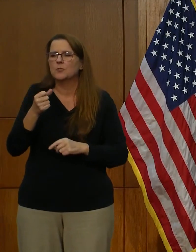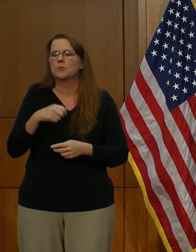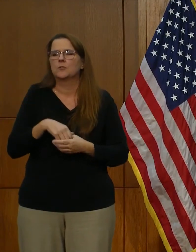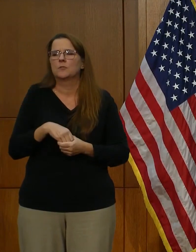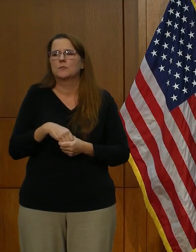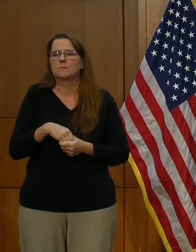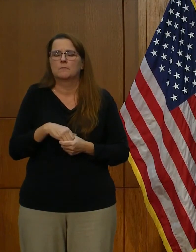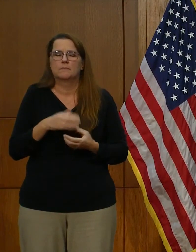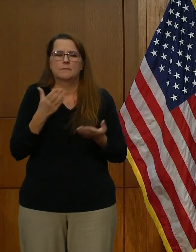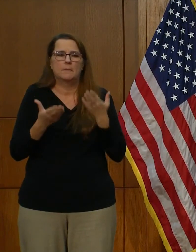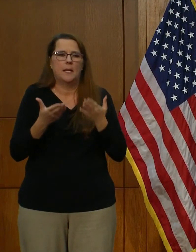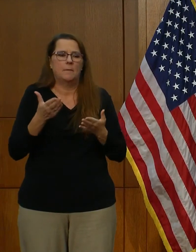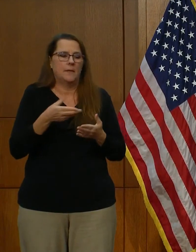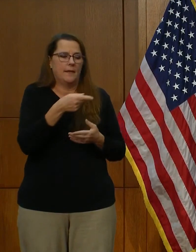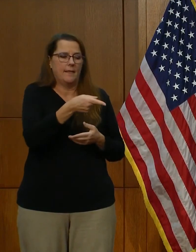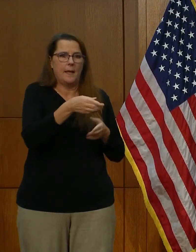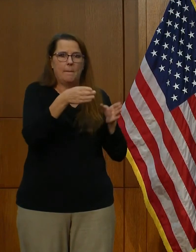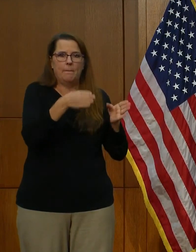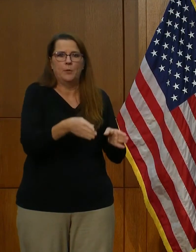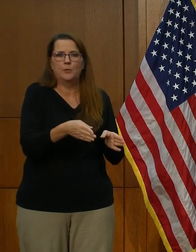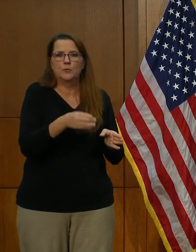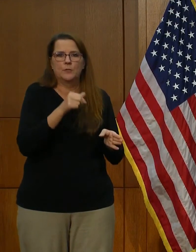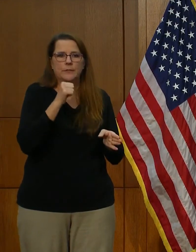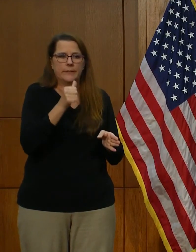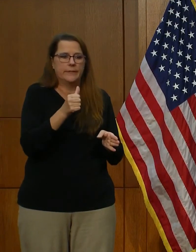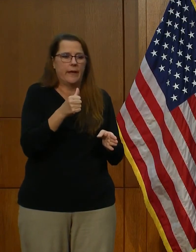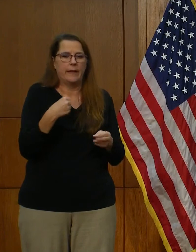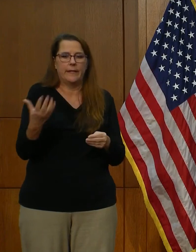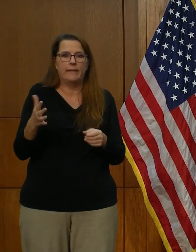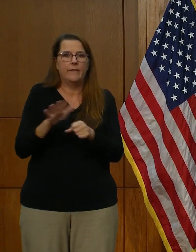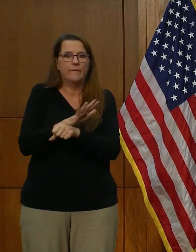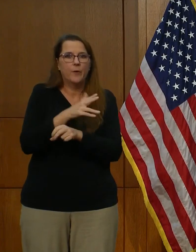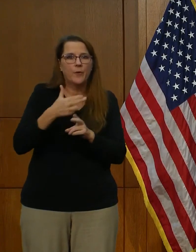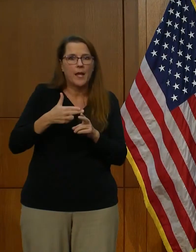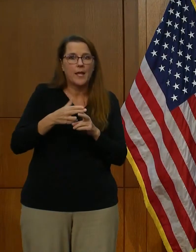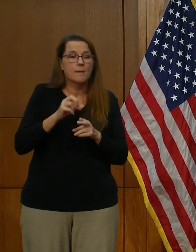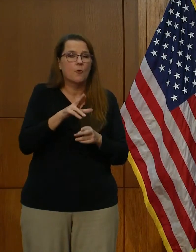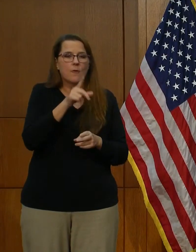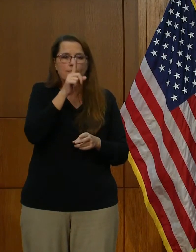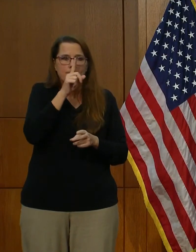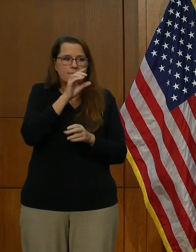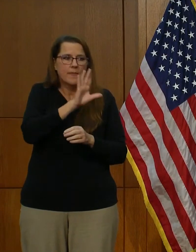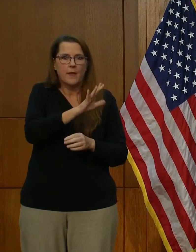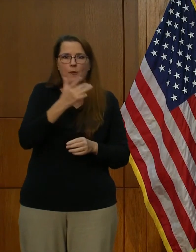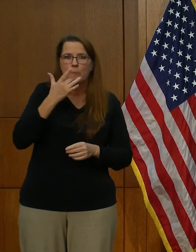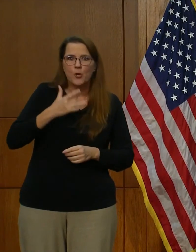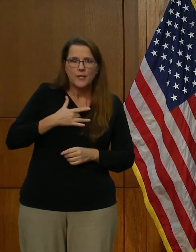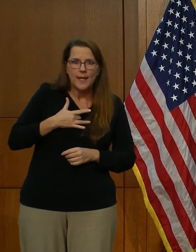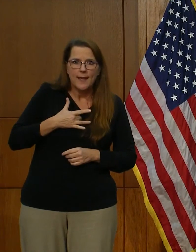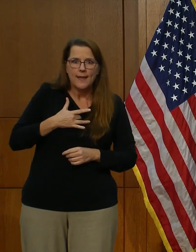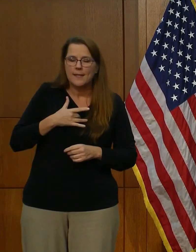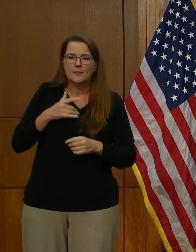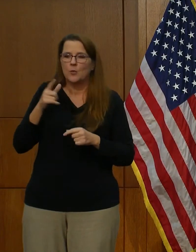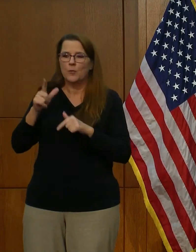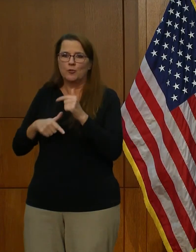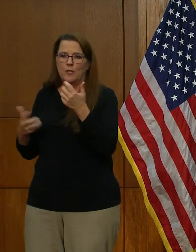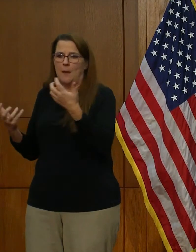ARE A FEW SCENARIOS WHERE SOMEONE DIDN'T PROVIDE, YOU